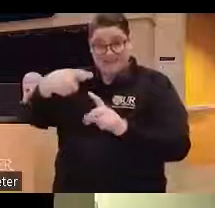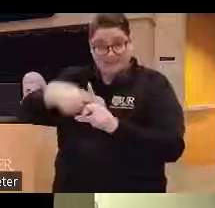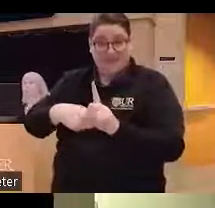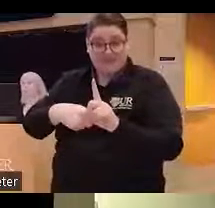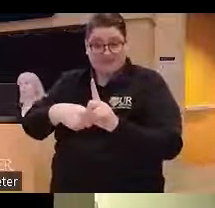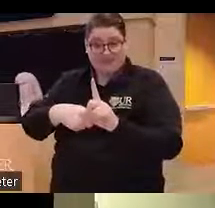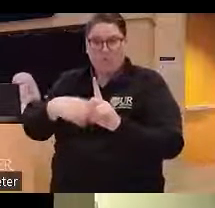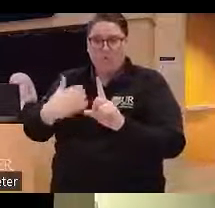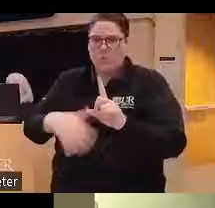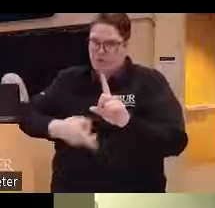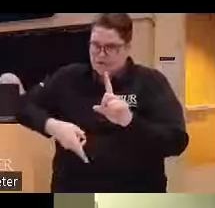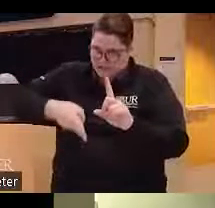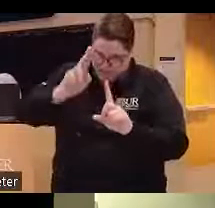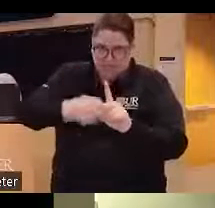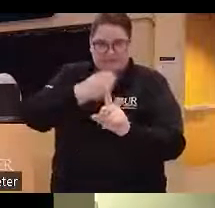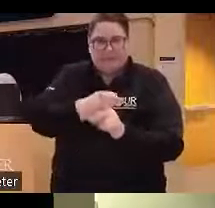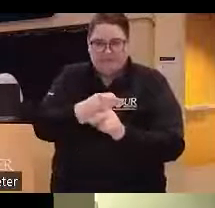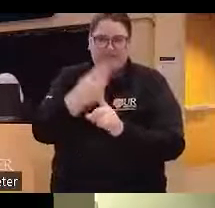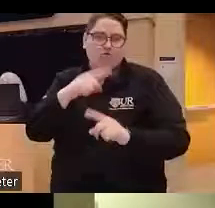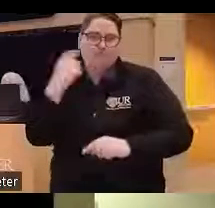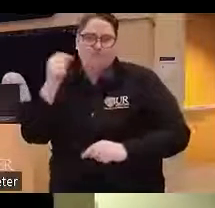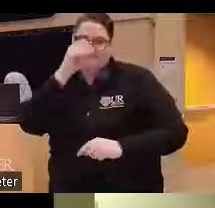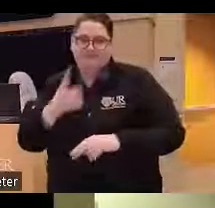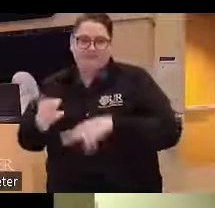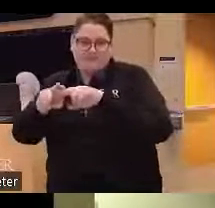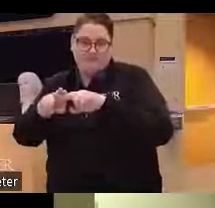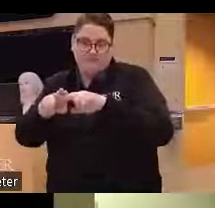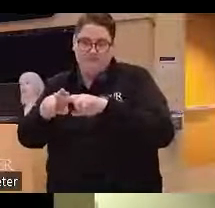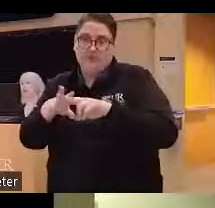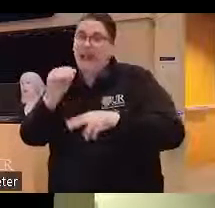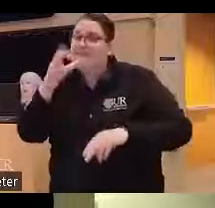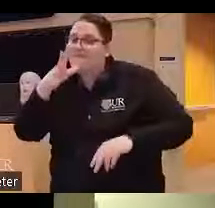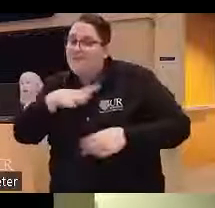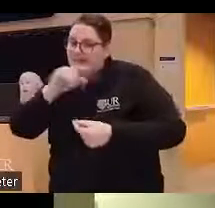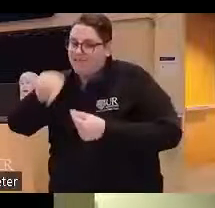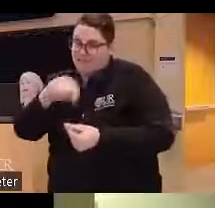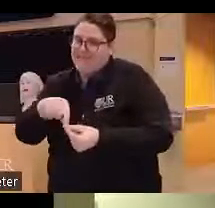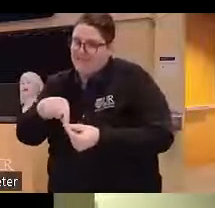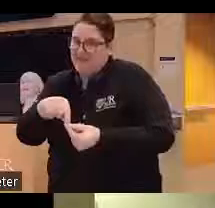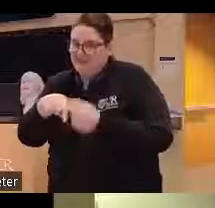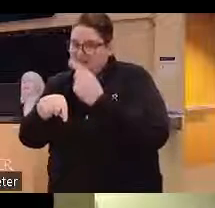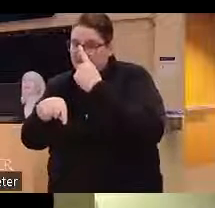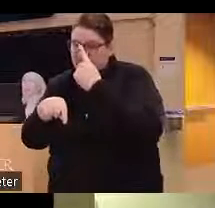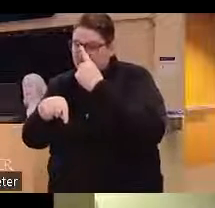on the risk for schizophrenia and it was a female specific effect and we had as robust